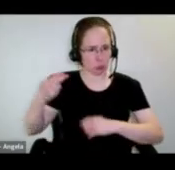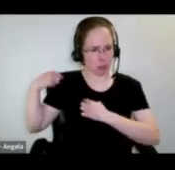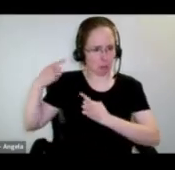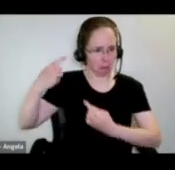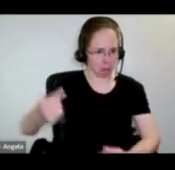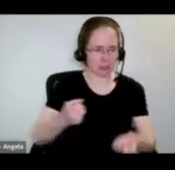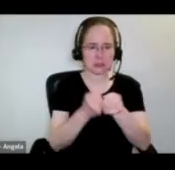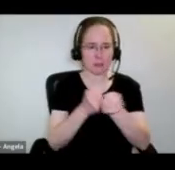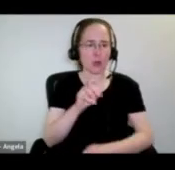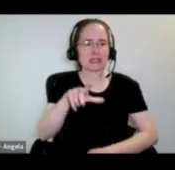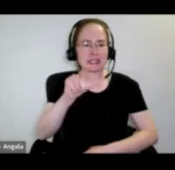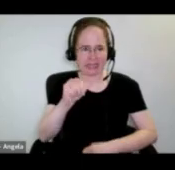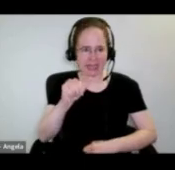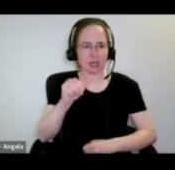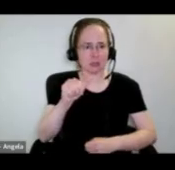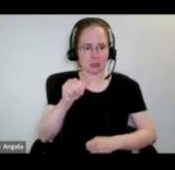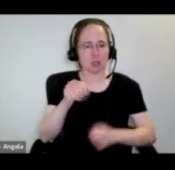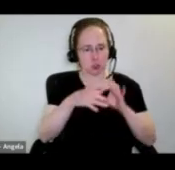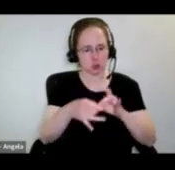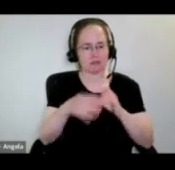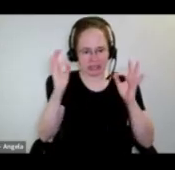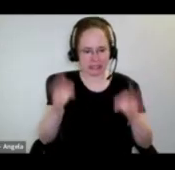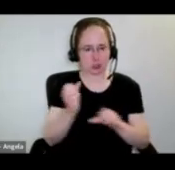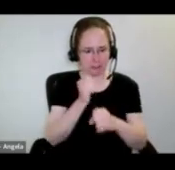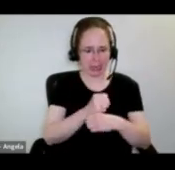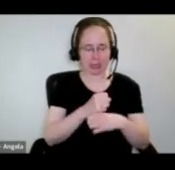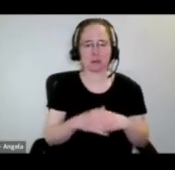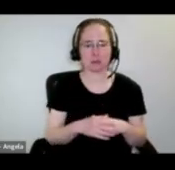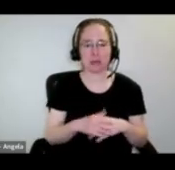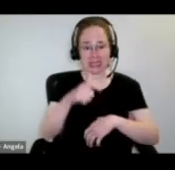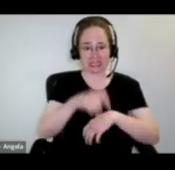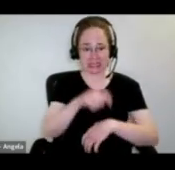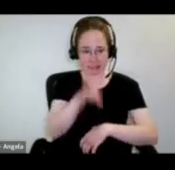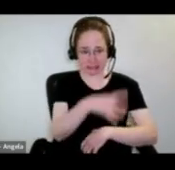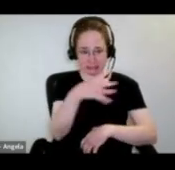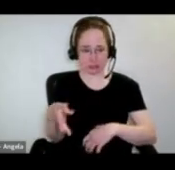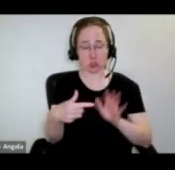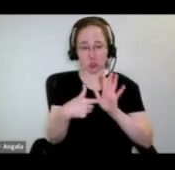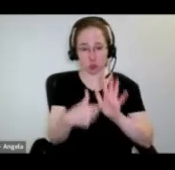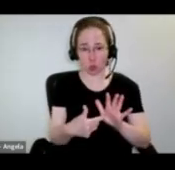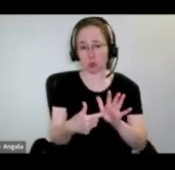Rosa Plasencia: The National Core Indicators has an established history supporting data-driven decision-making.